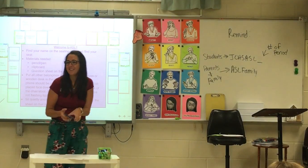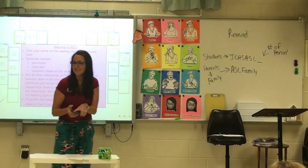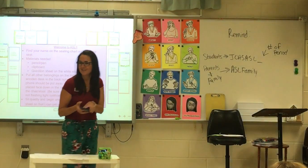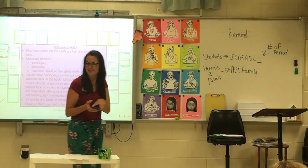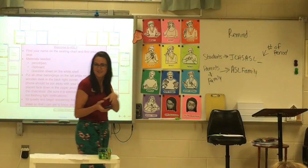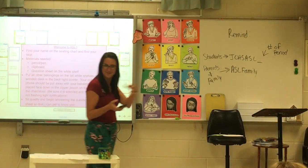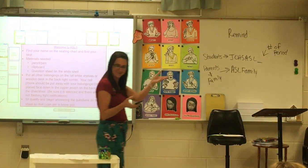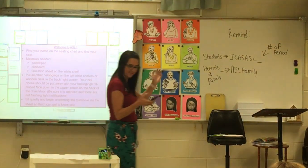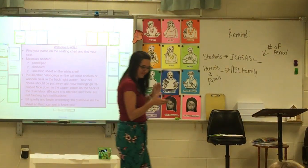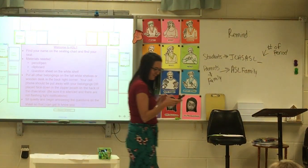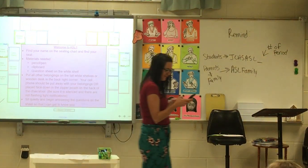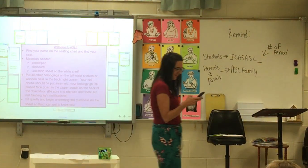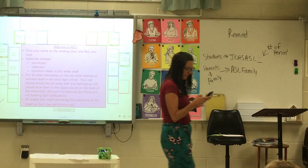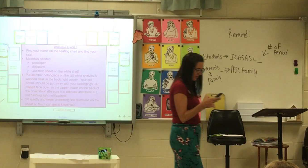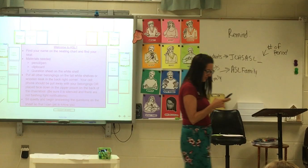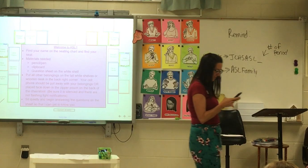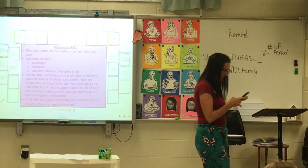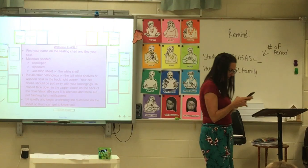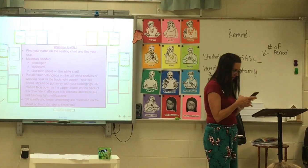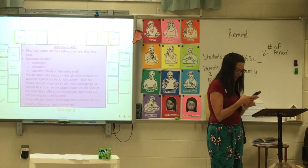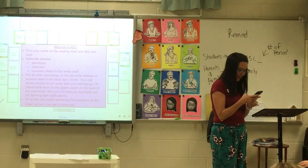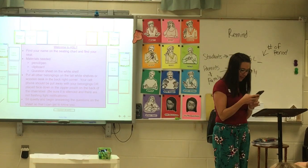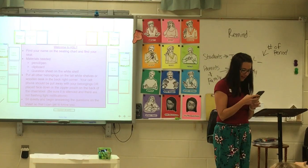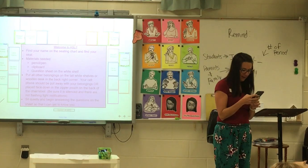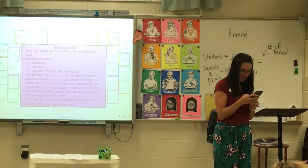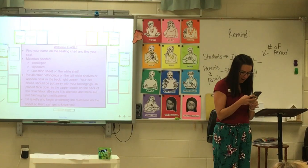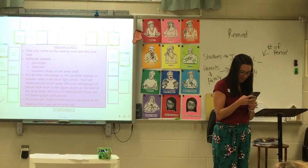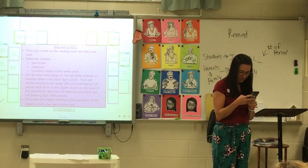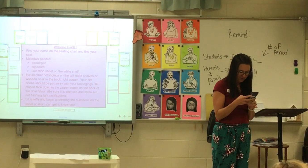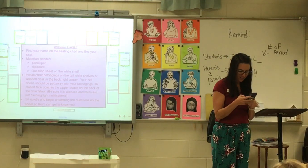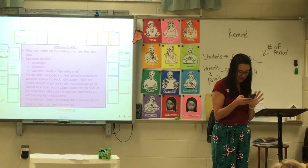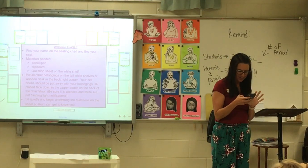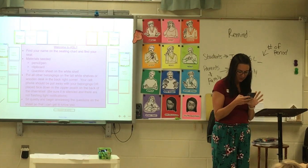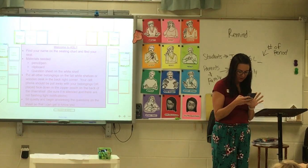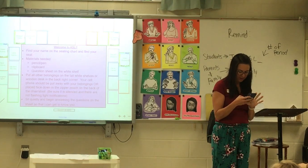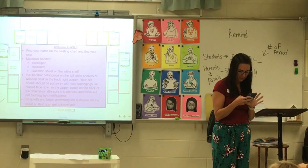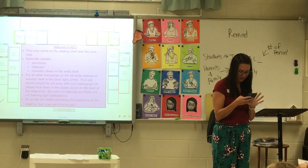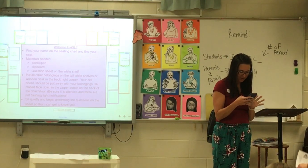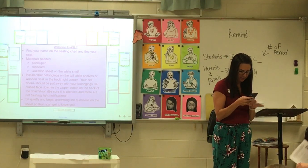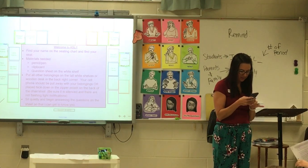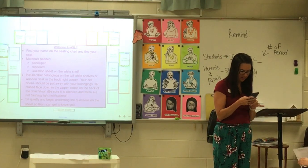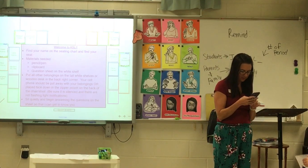so just smile and I'm going to take your picture. Again I am not posting these pictures anywhere, I'm just for my own use...